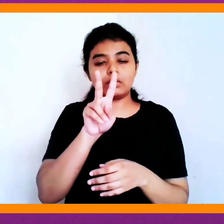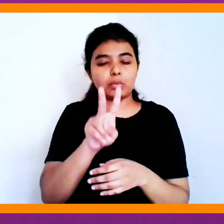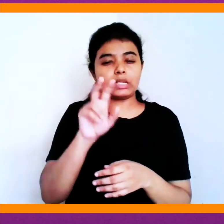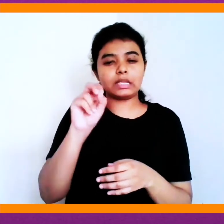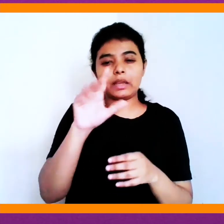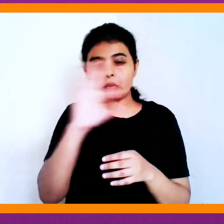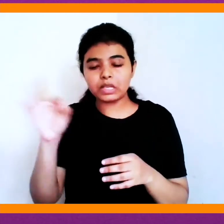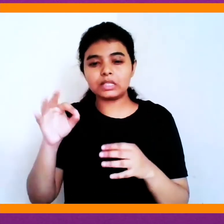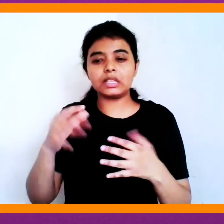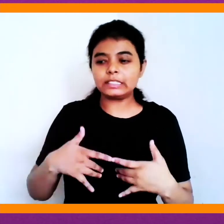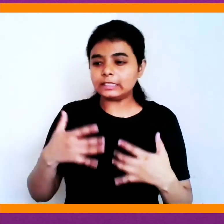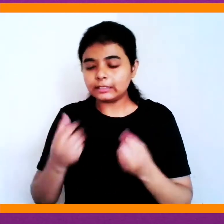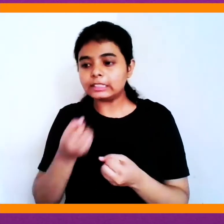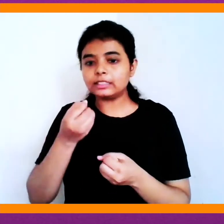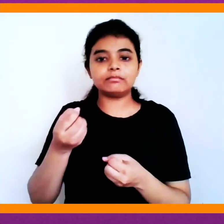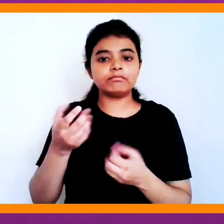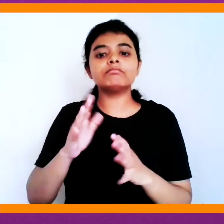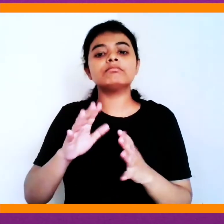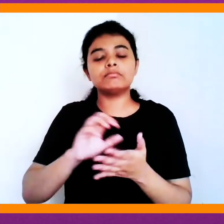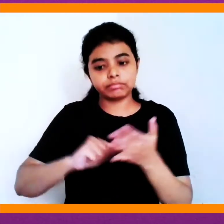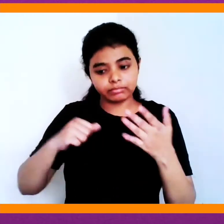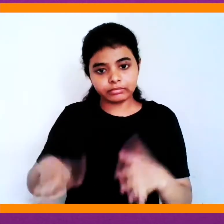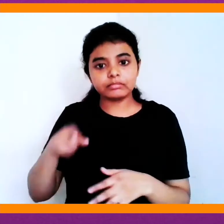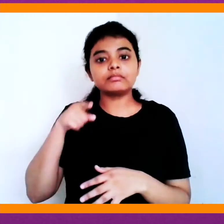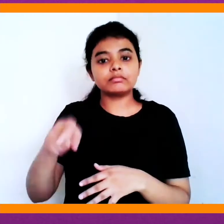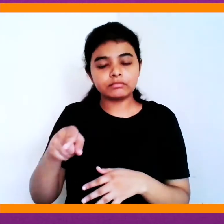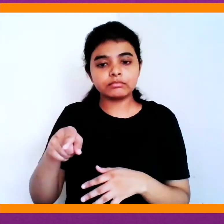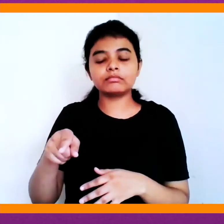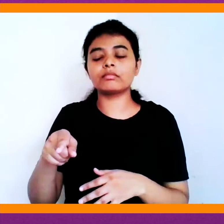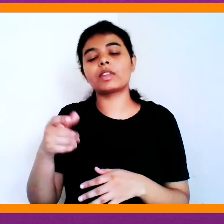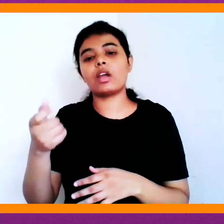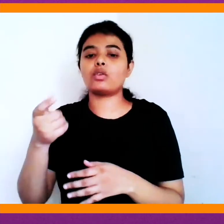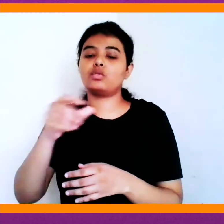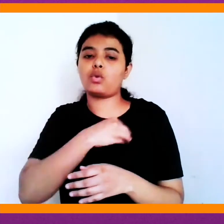it's possible to use tablets to have a complete termination of pregnancy up to the age of 20